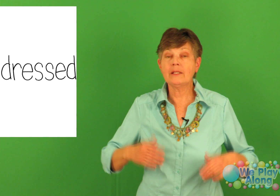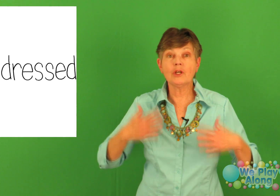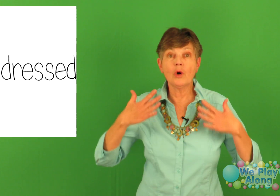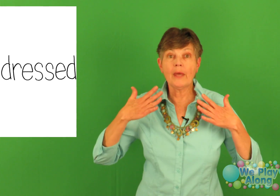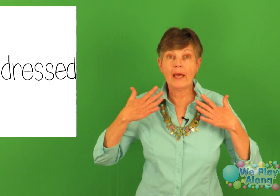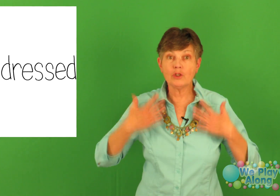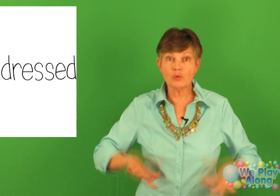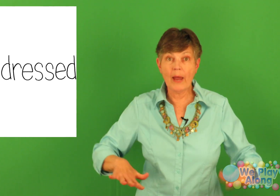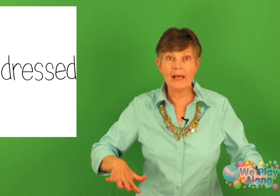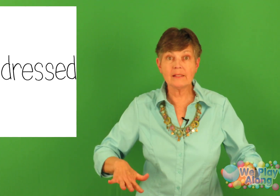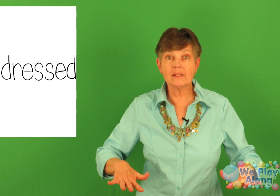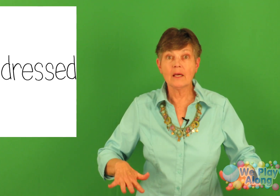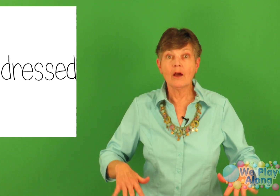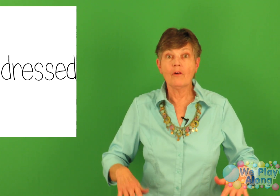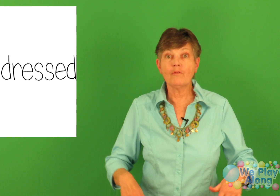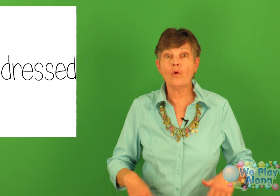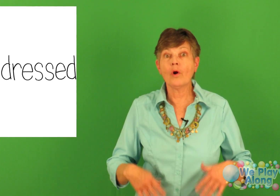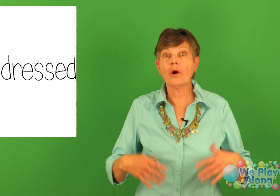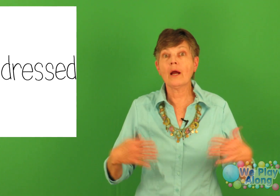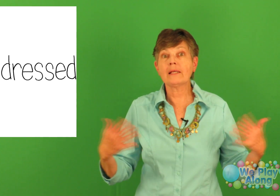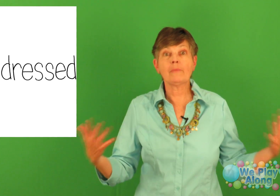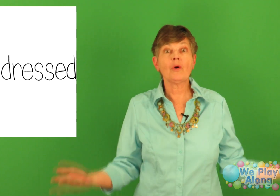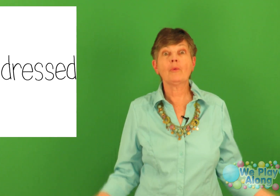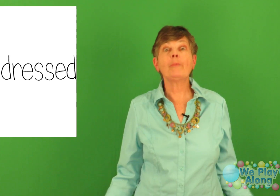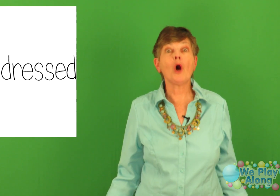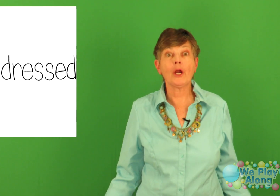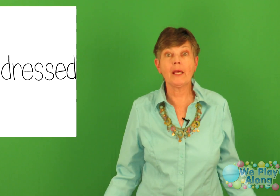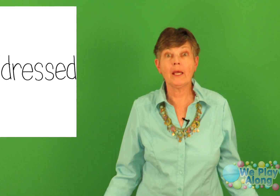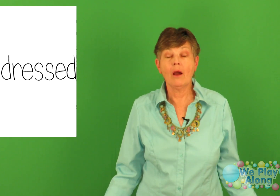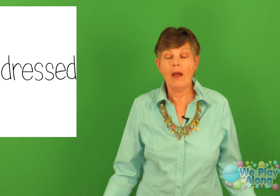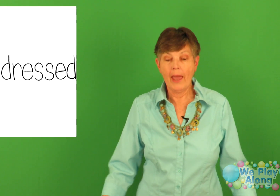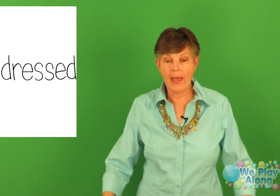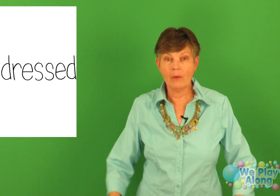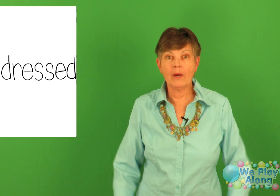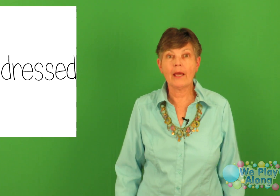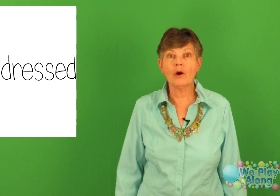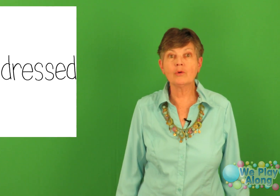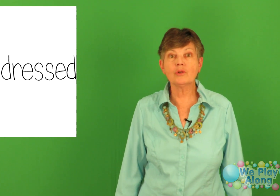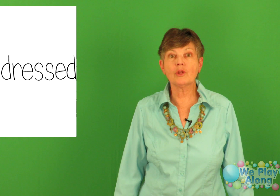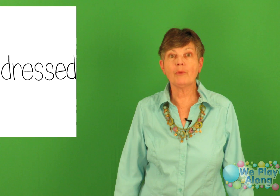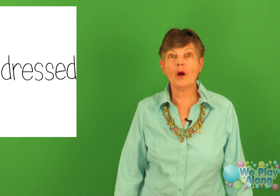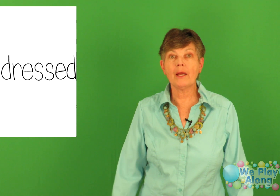to go get dressed for because I'm going to a party and when I go to the party